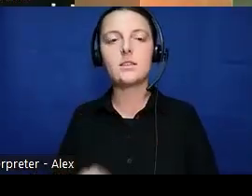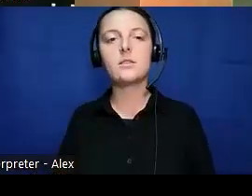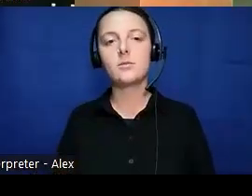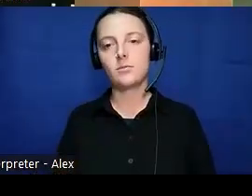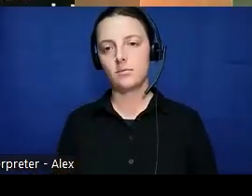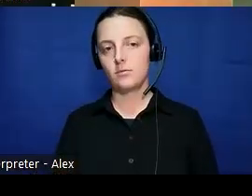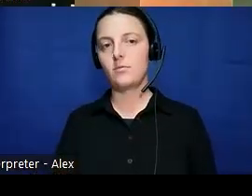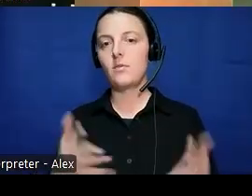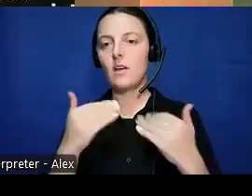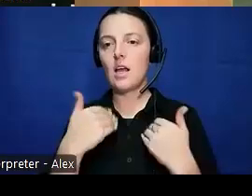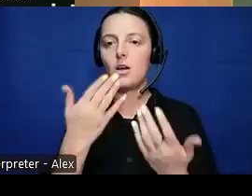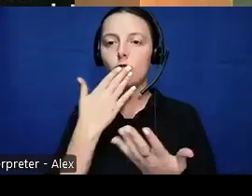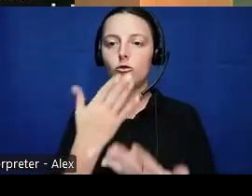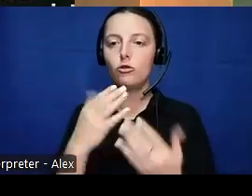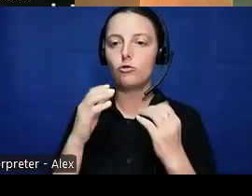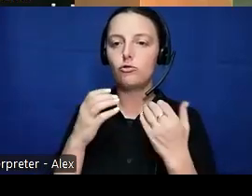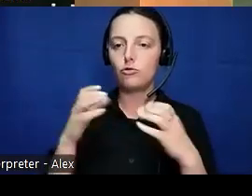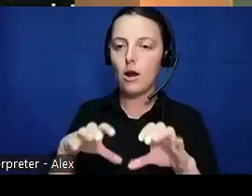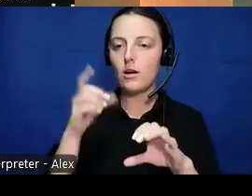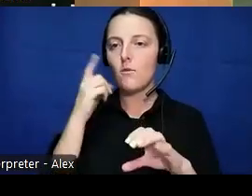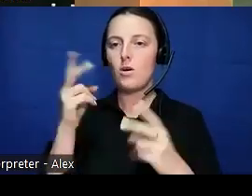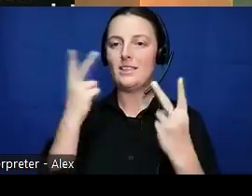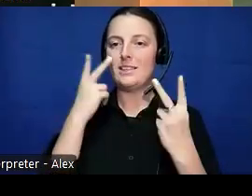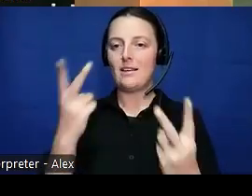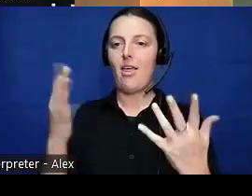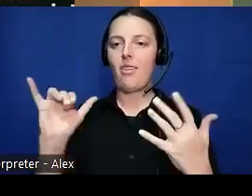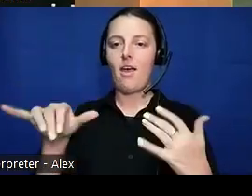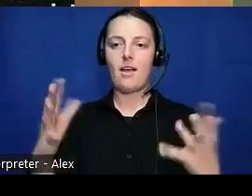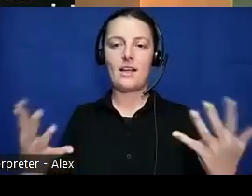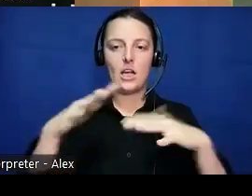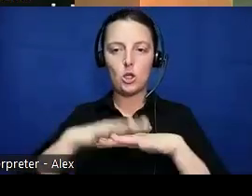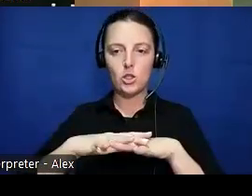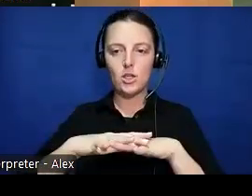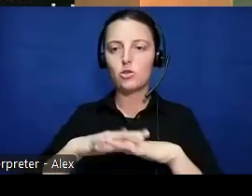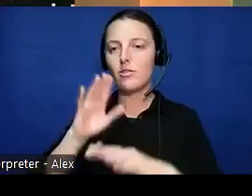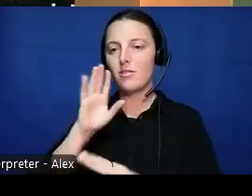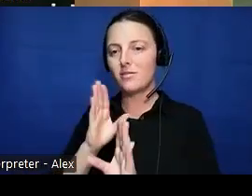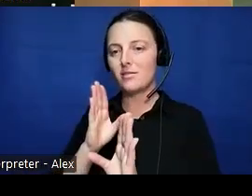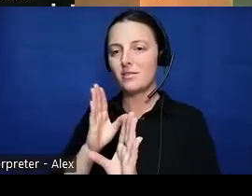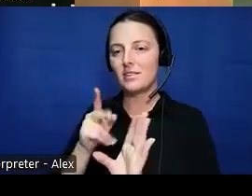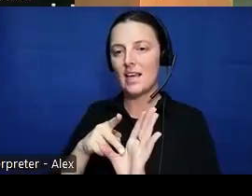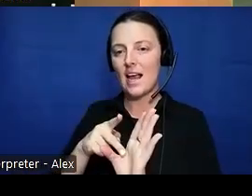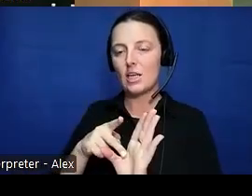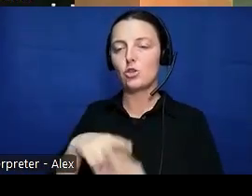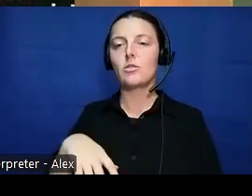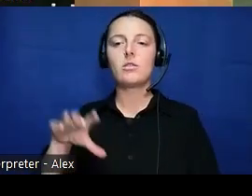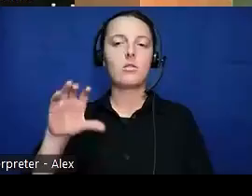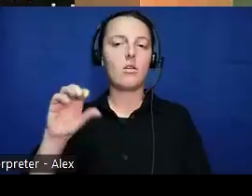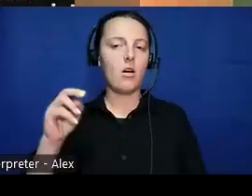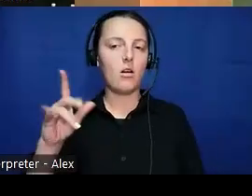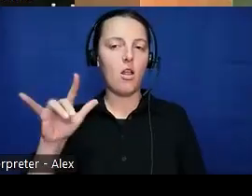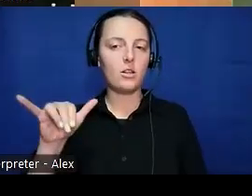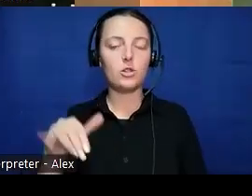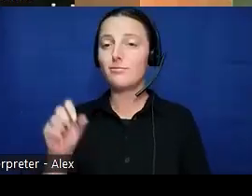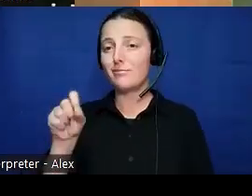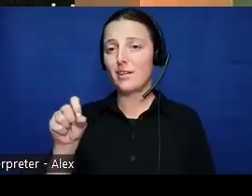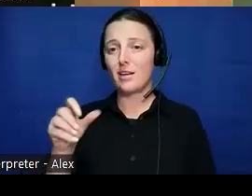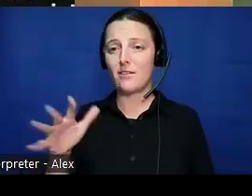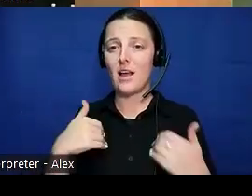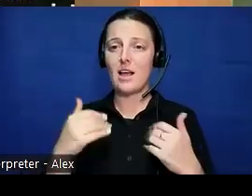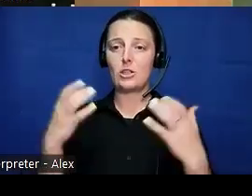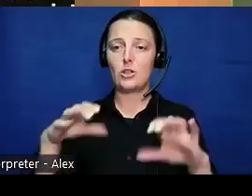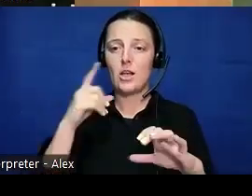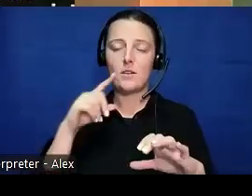the kind of intersection of psychiatry and uh oncology. Yeah. So, that's fasc.